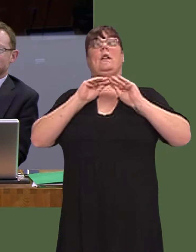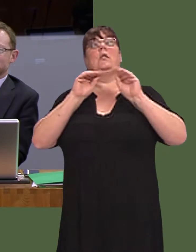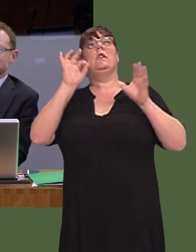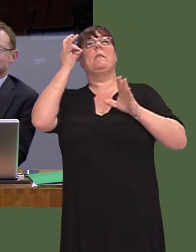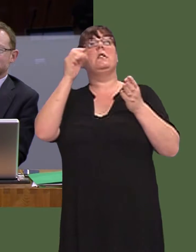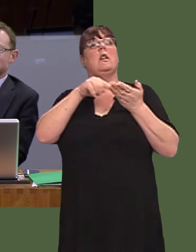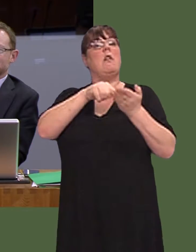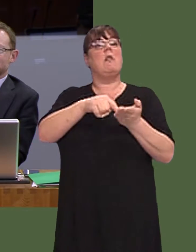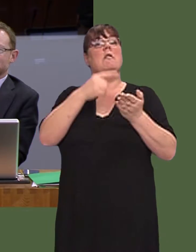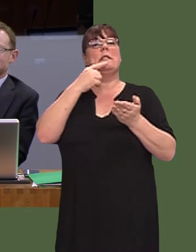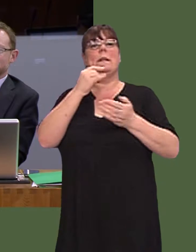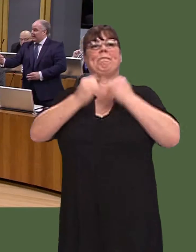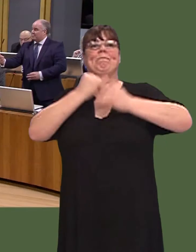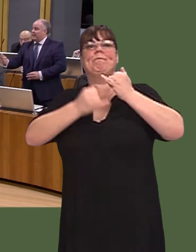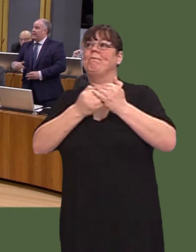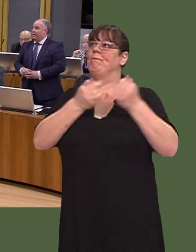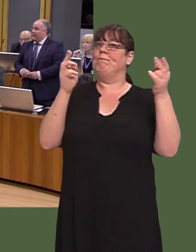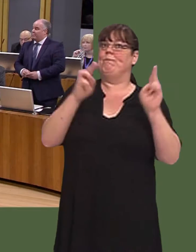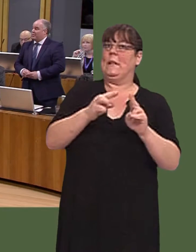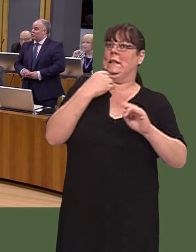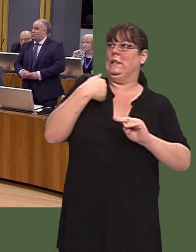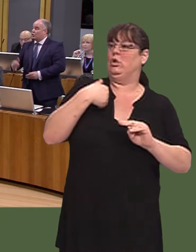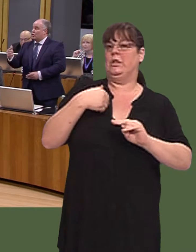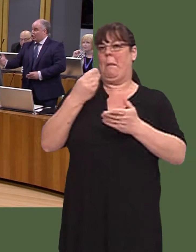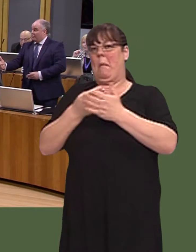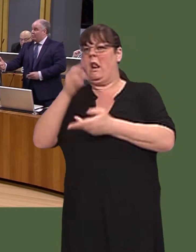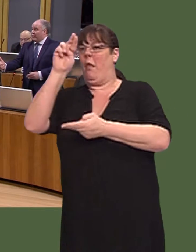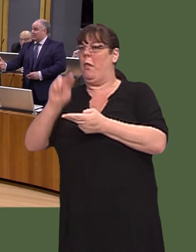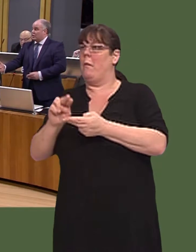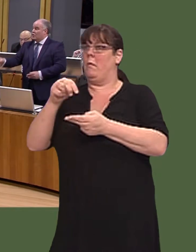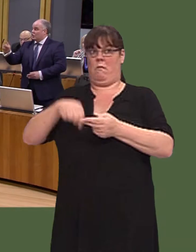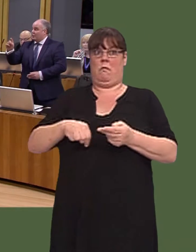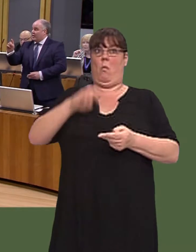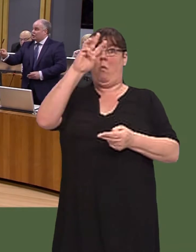pointed to fewer teachers and less money available in schools here in Wales. Andrew R.T.